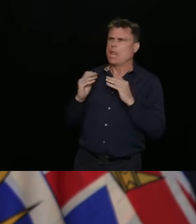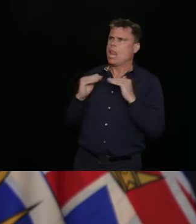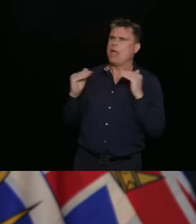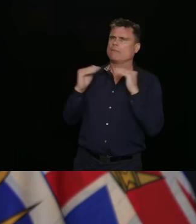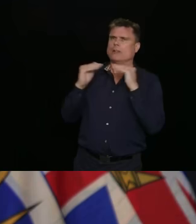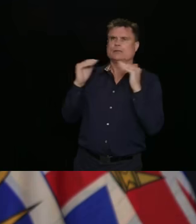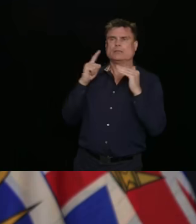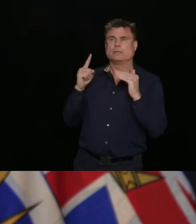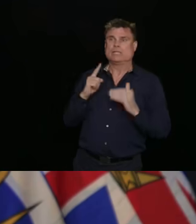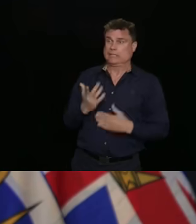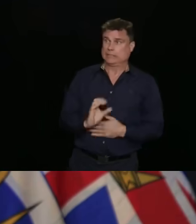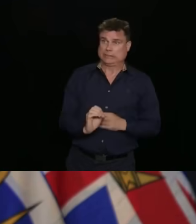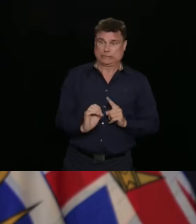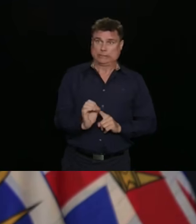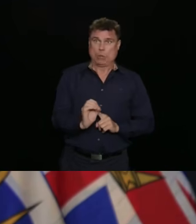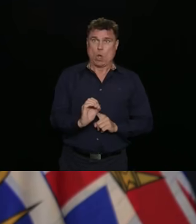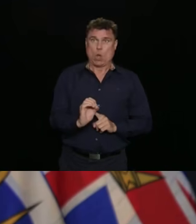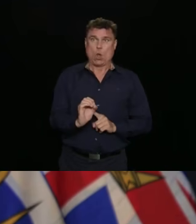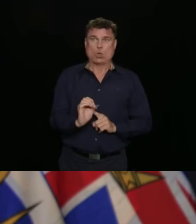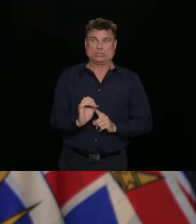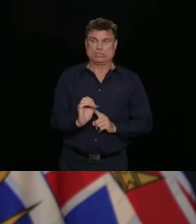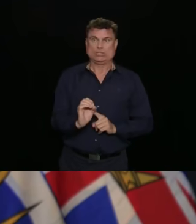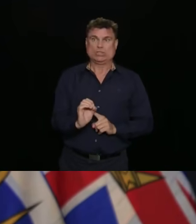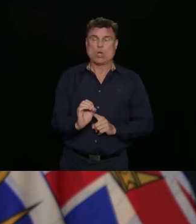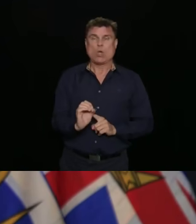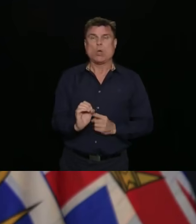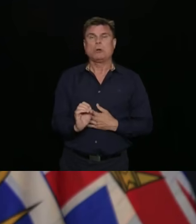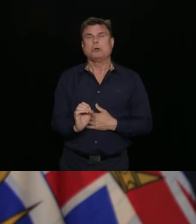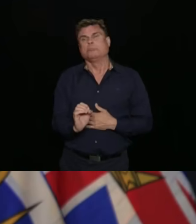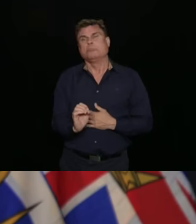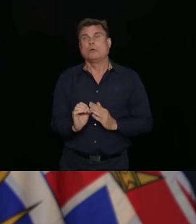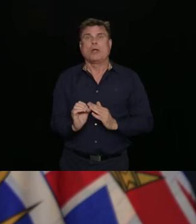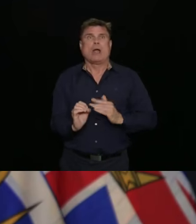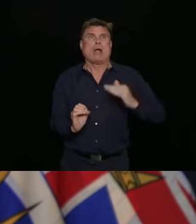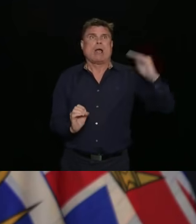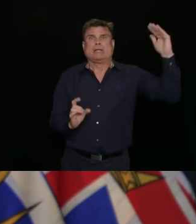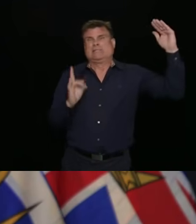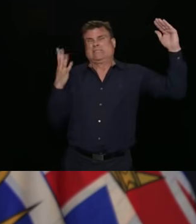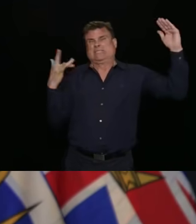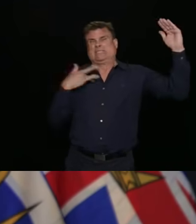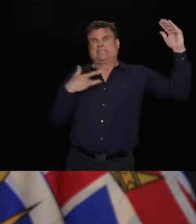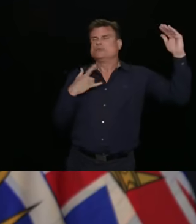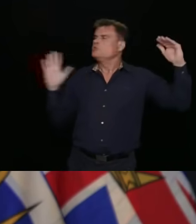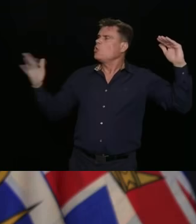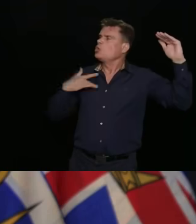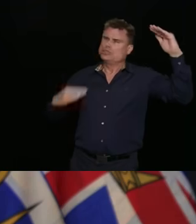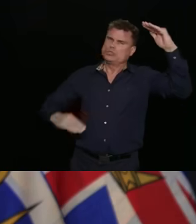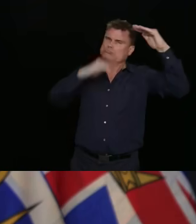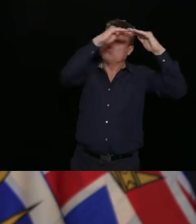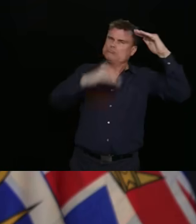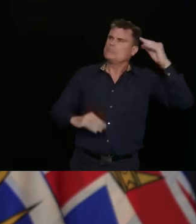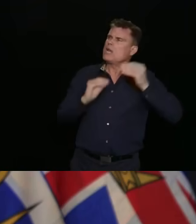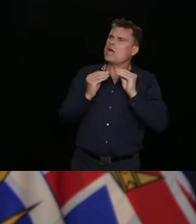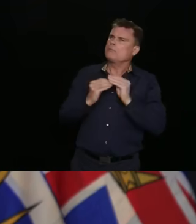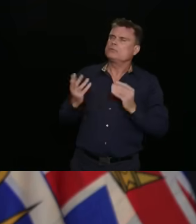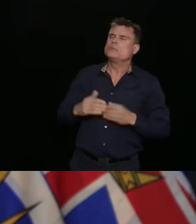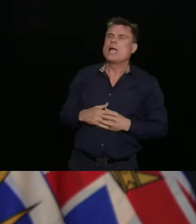This is all connected to our ability to do contact tracing, to find people who are at risk, who have been exposed.